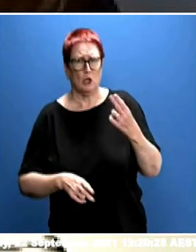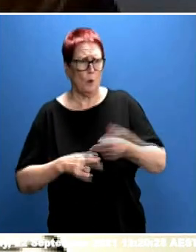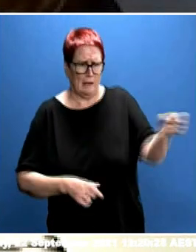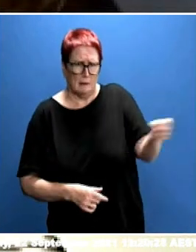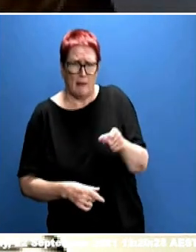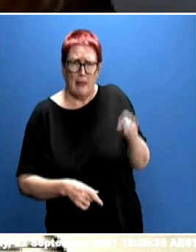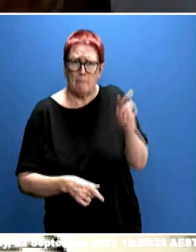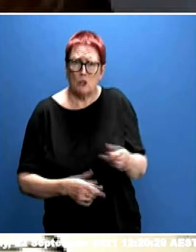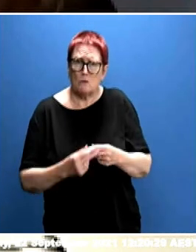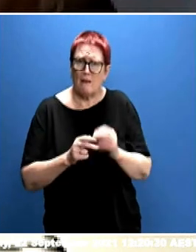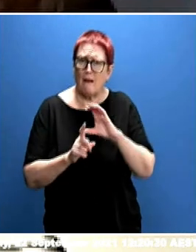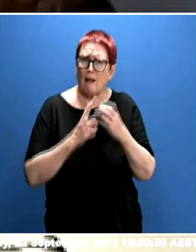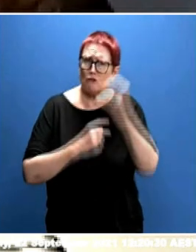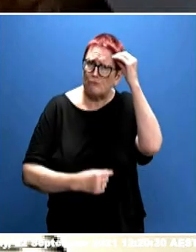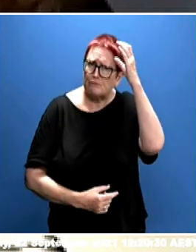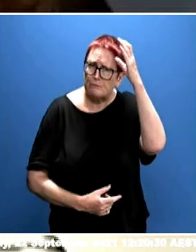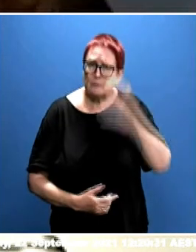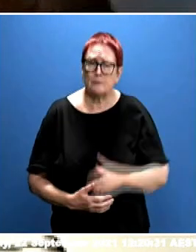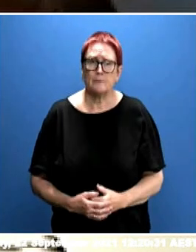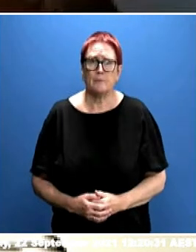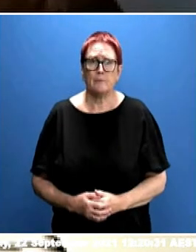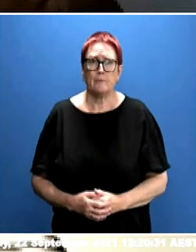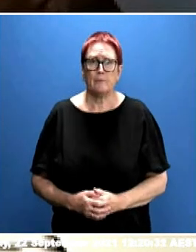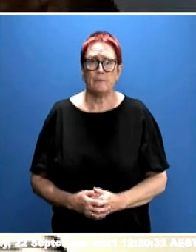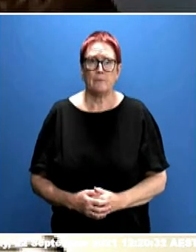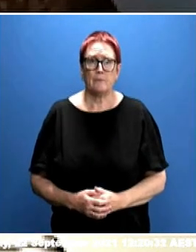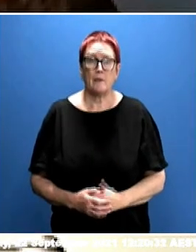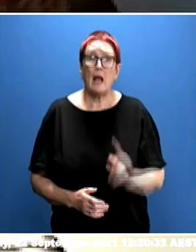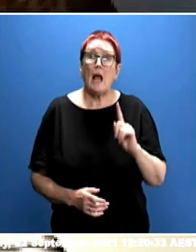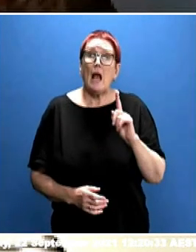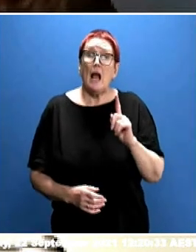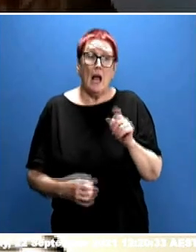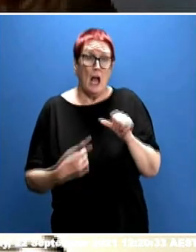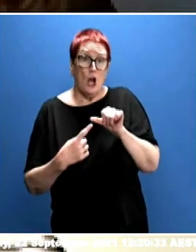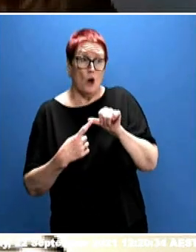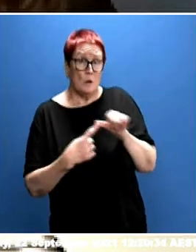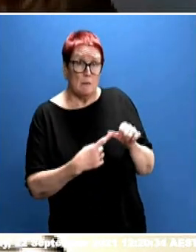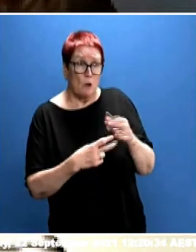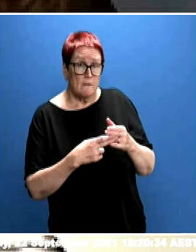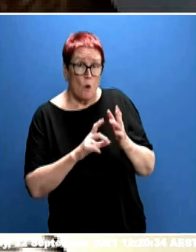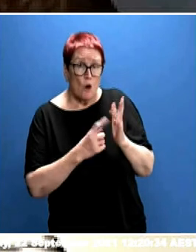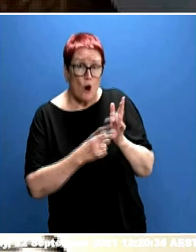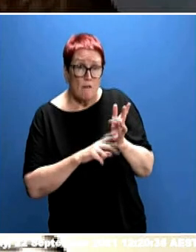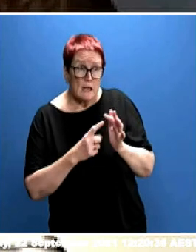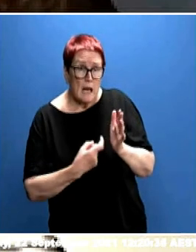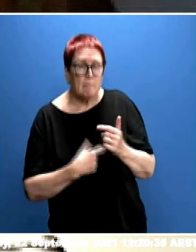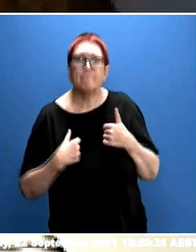However, there's a response from the Minister to the Coroner, but we don't get notified of any further implementation so I'm not